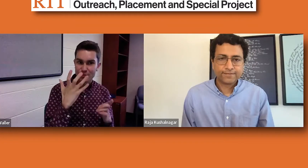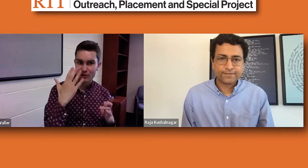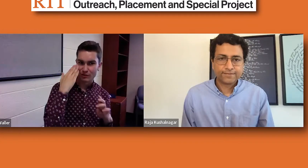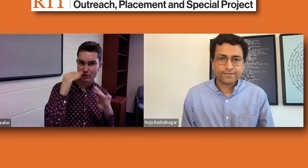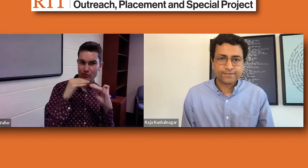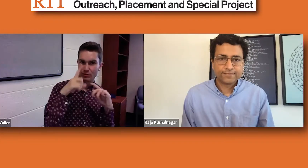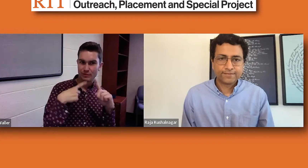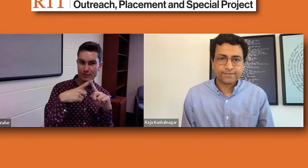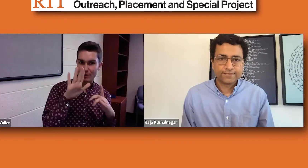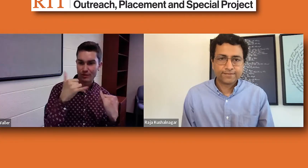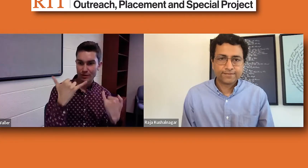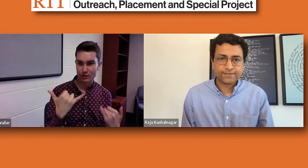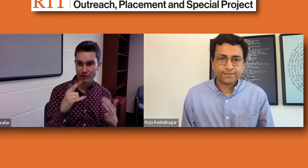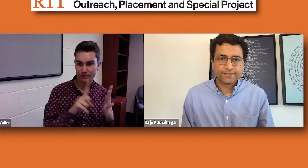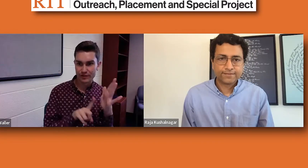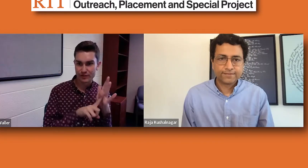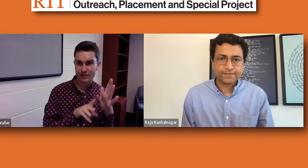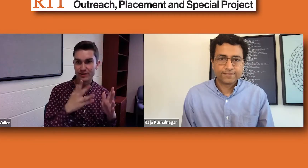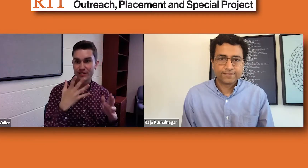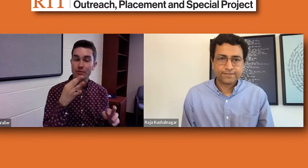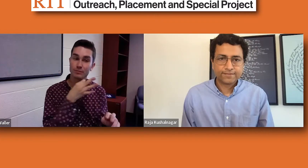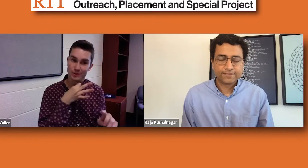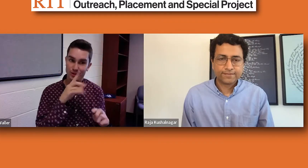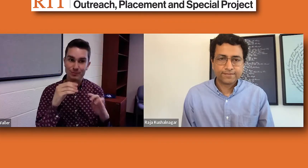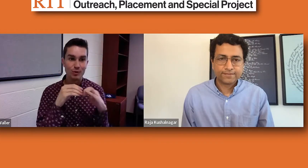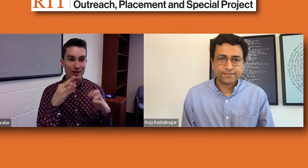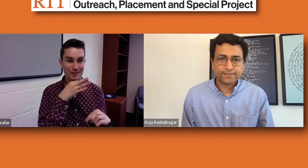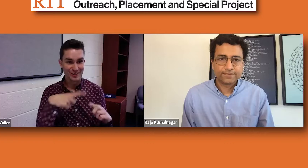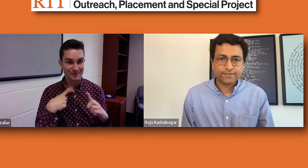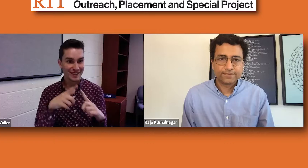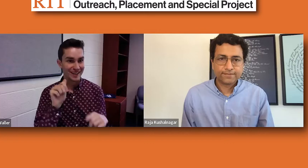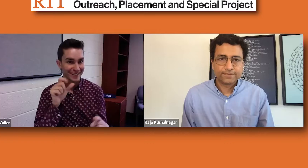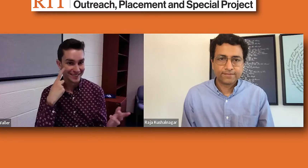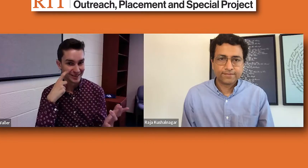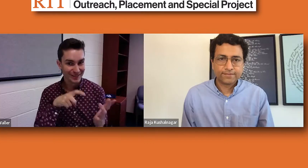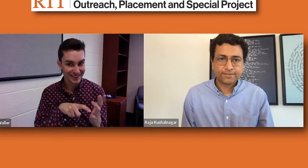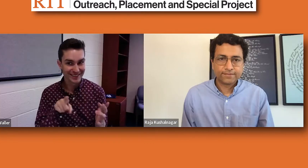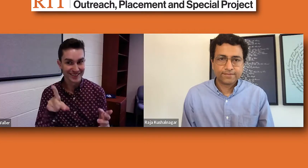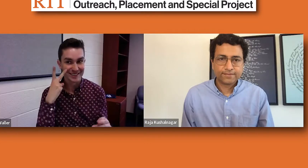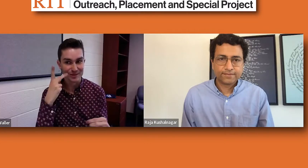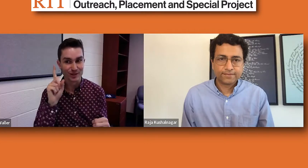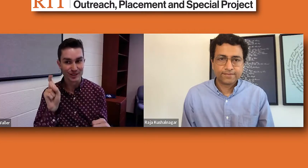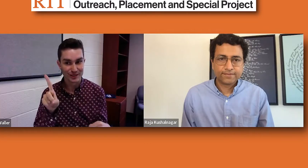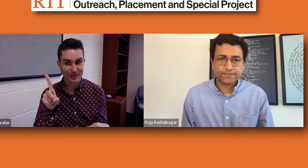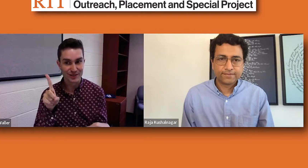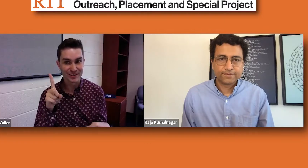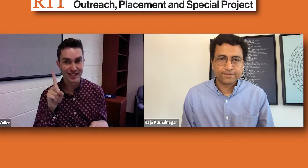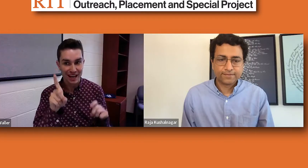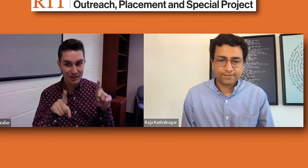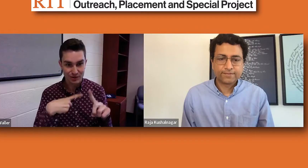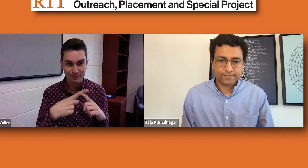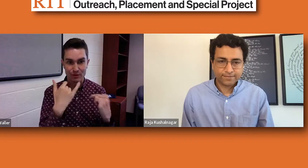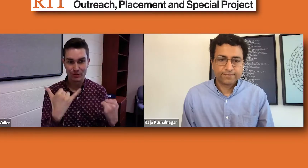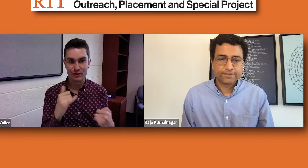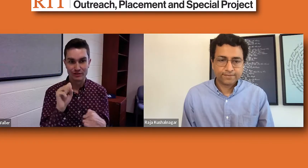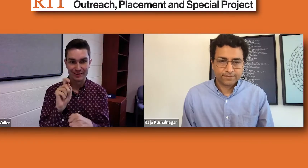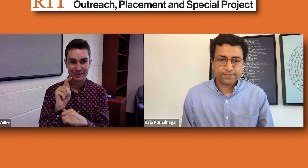I think some of the questions are about your research. Some of them are about, you know, ASL recognition.